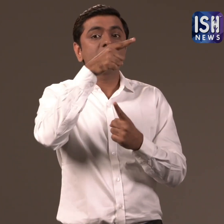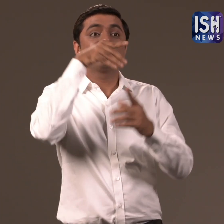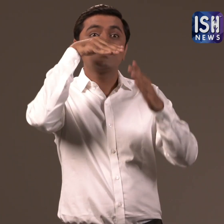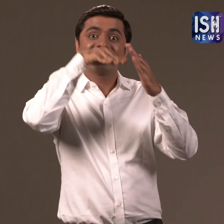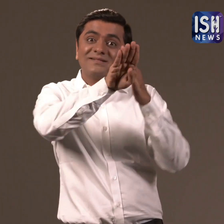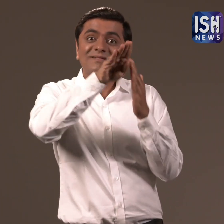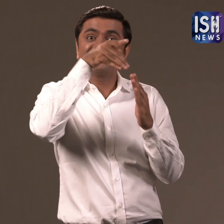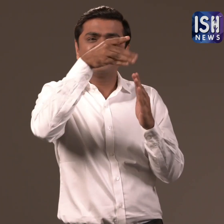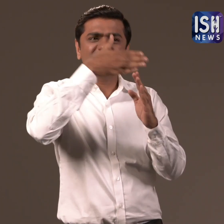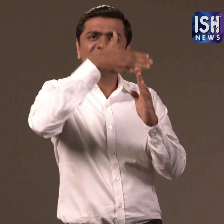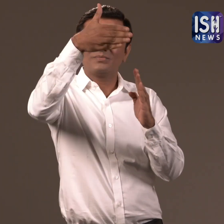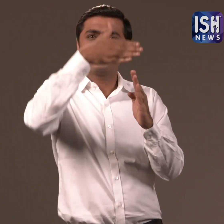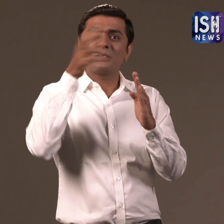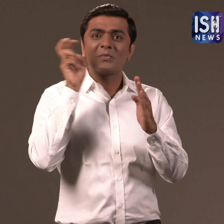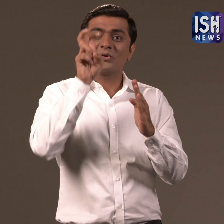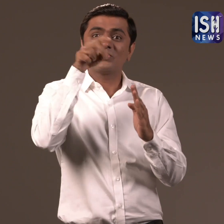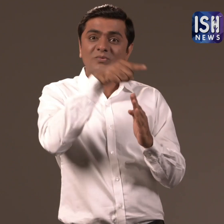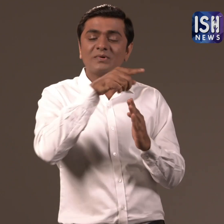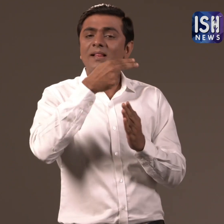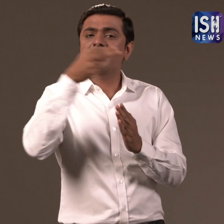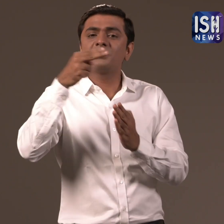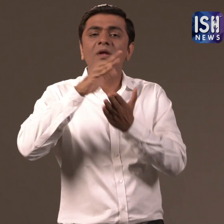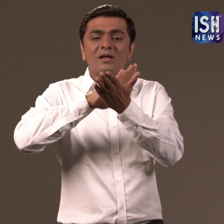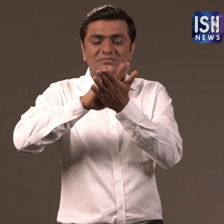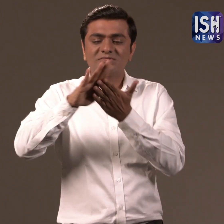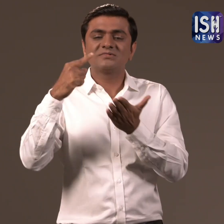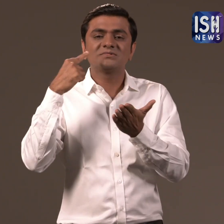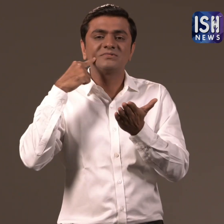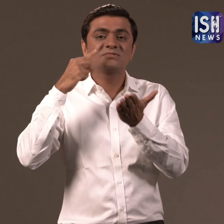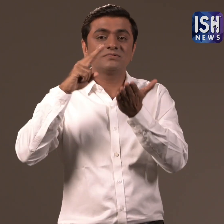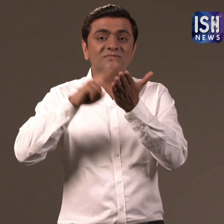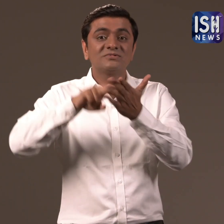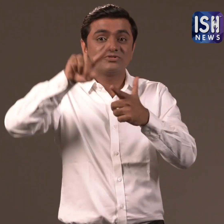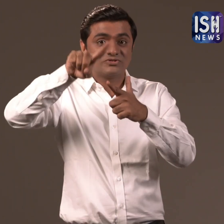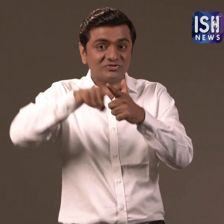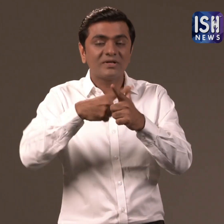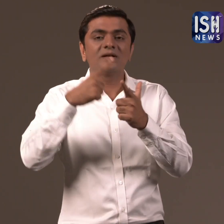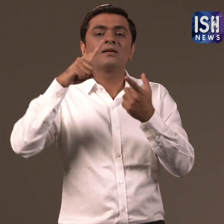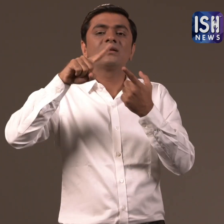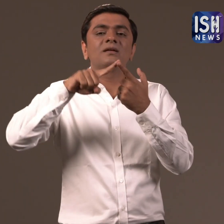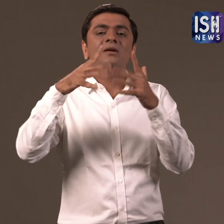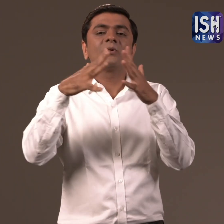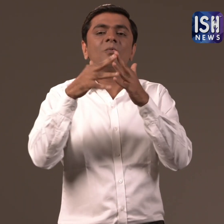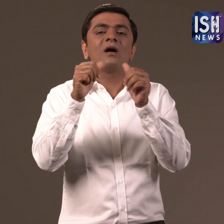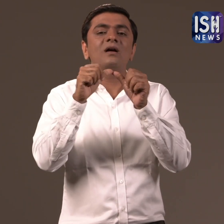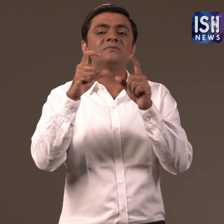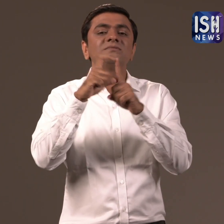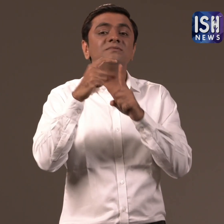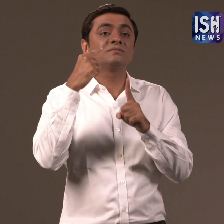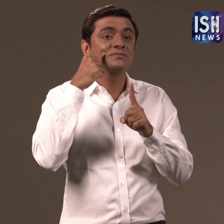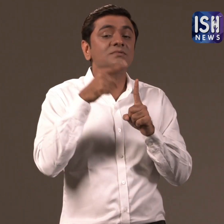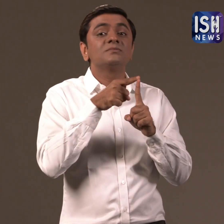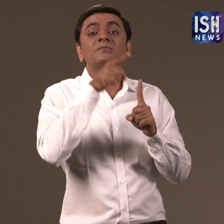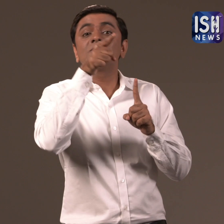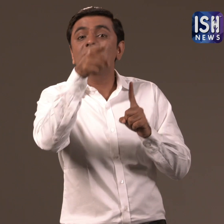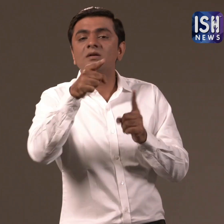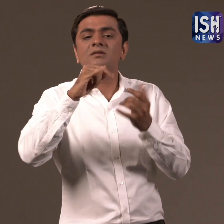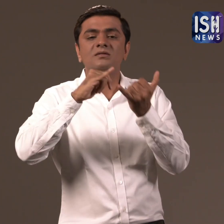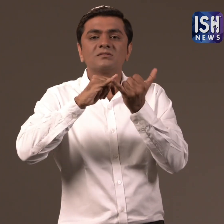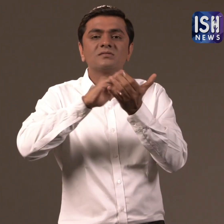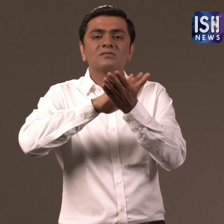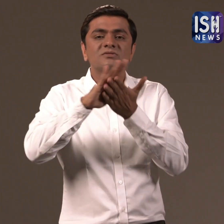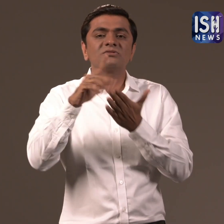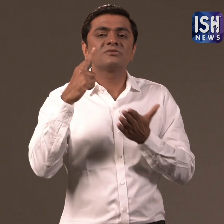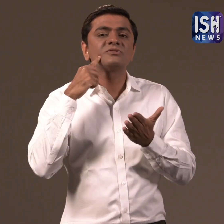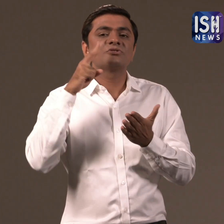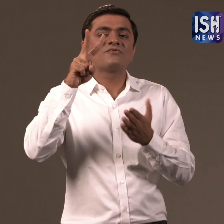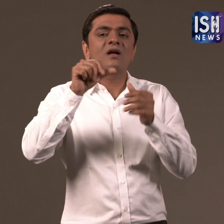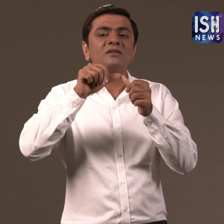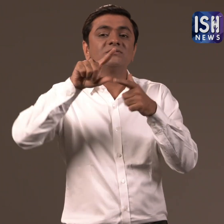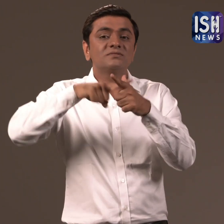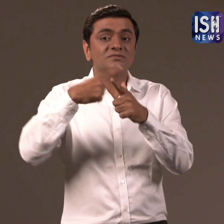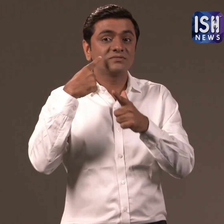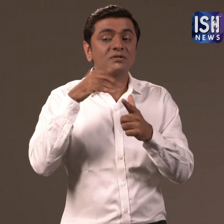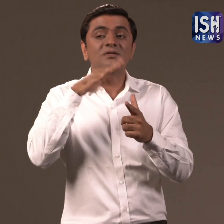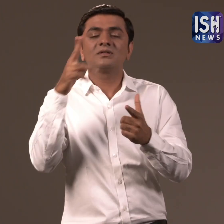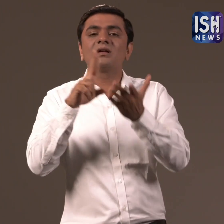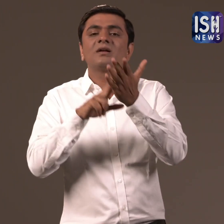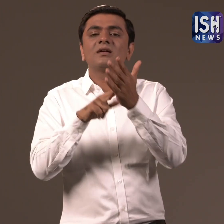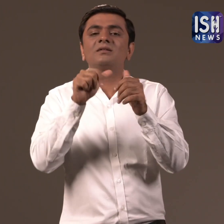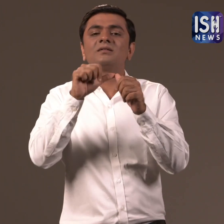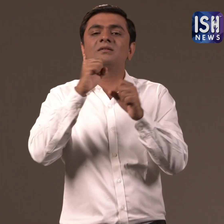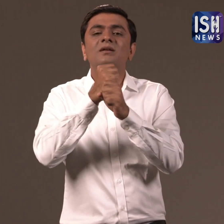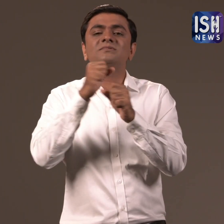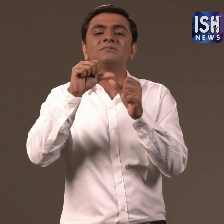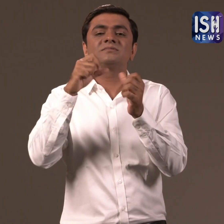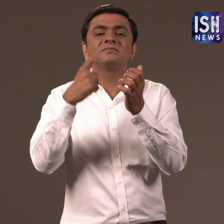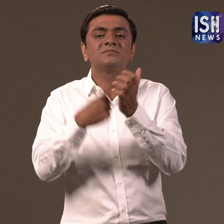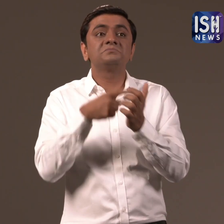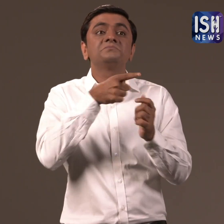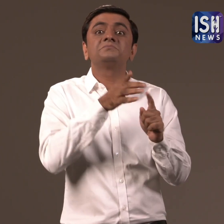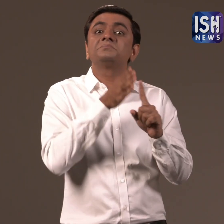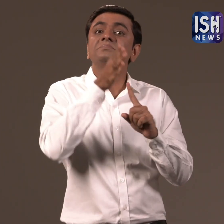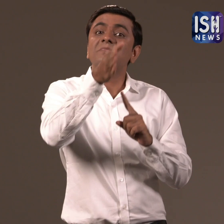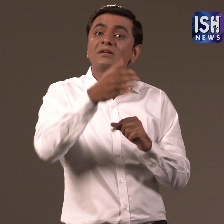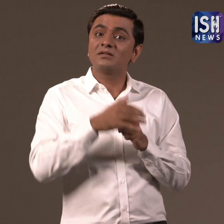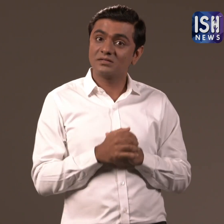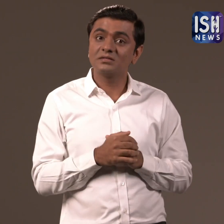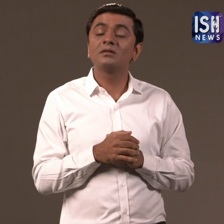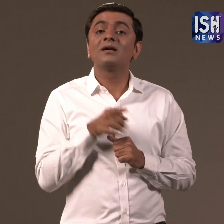between Hinjewadi and Shivaji Nagar.